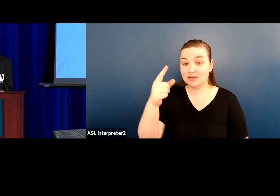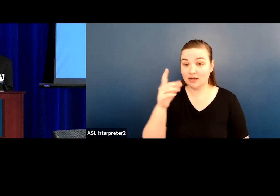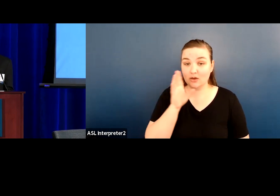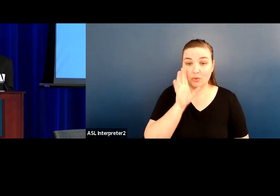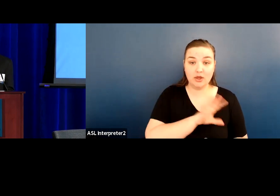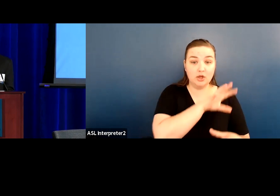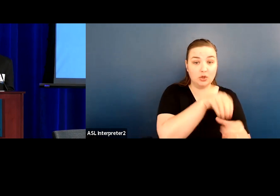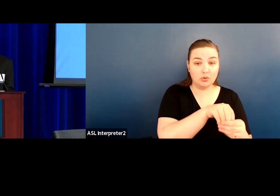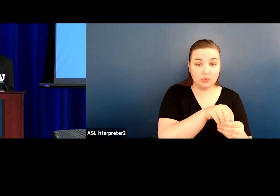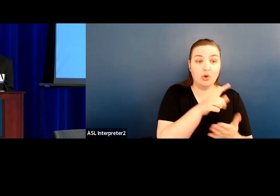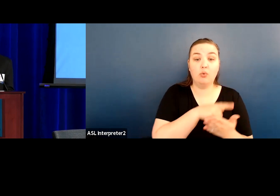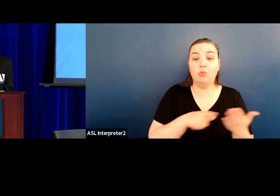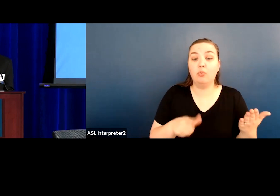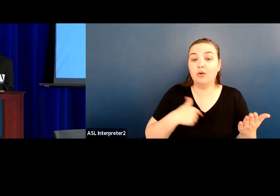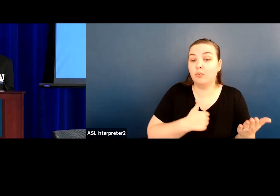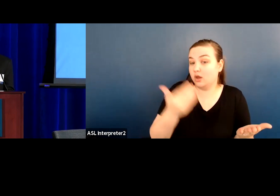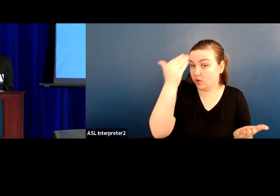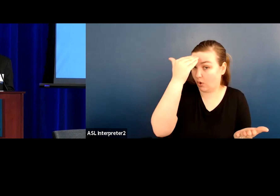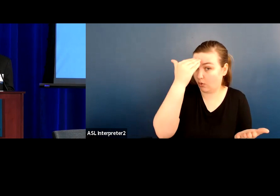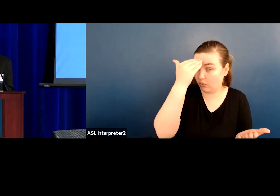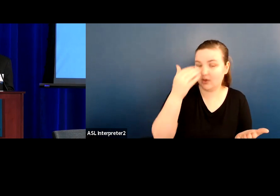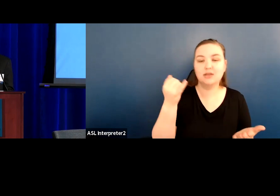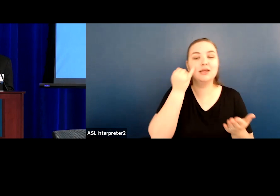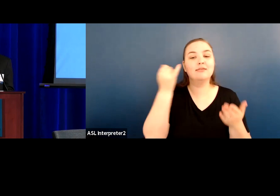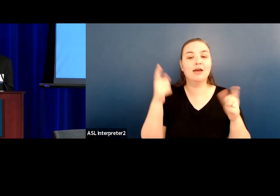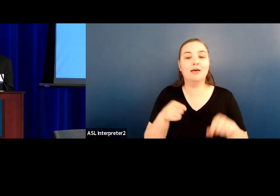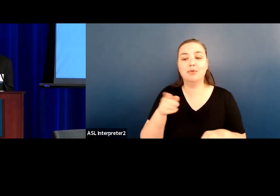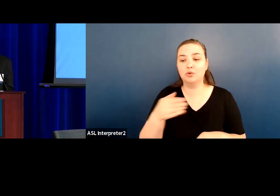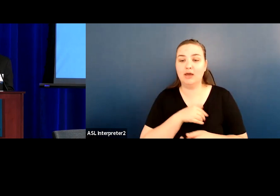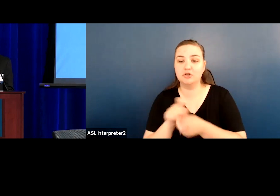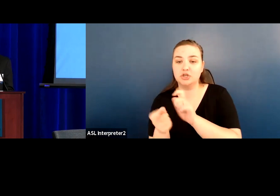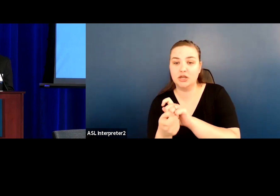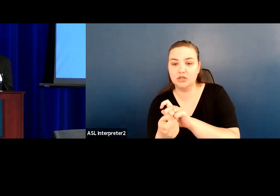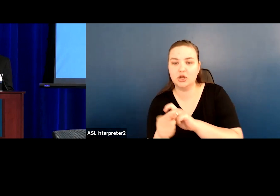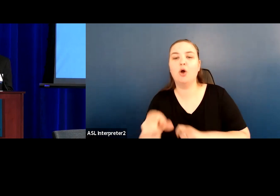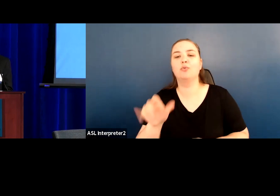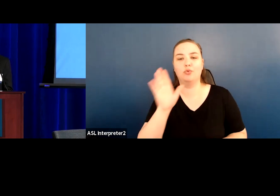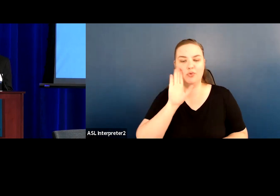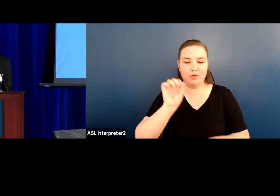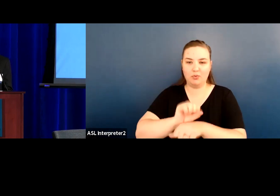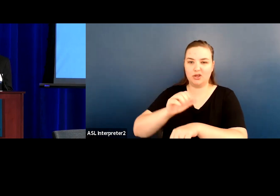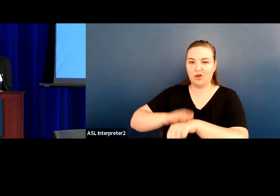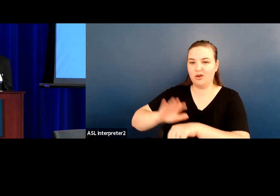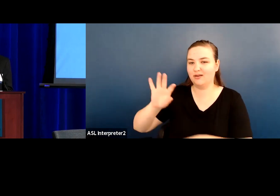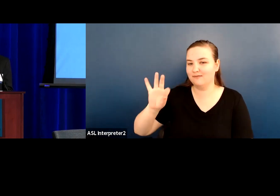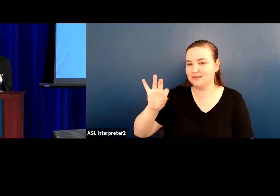So if you have a change that's going to happen -- you know, they're going to be working on FY26 this winter and spring.